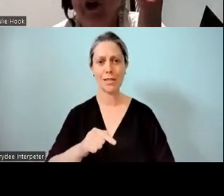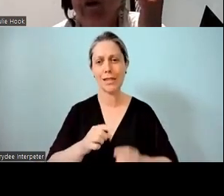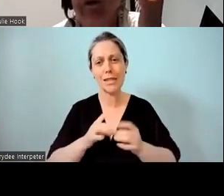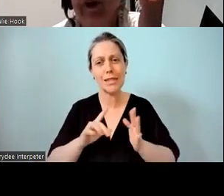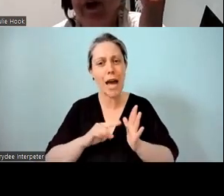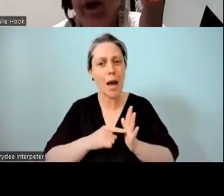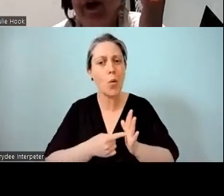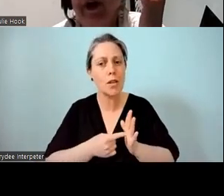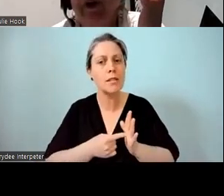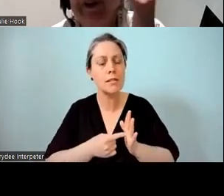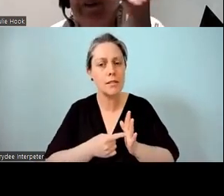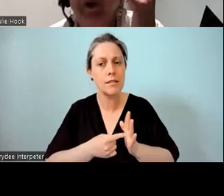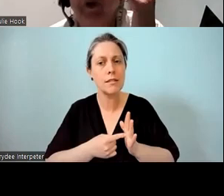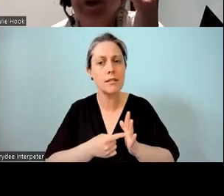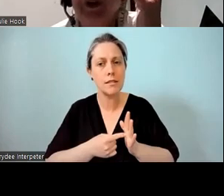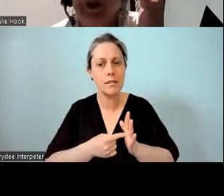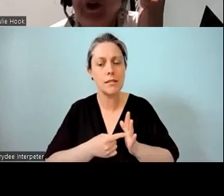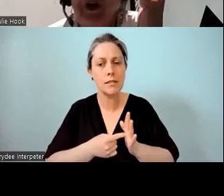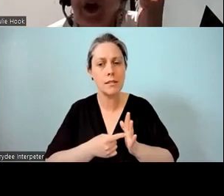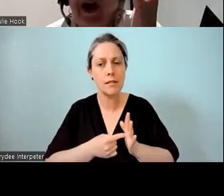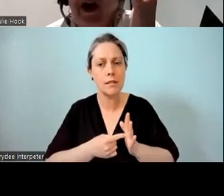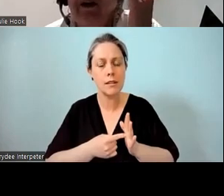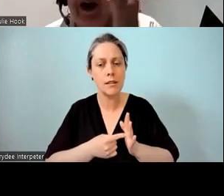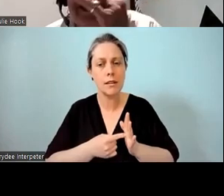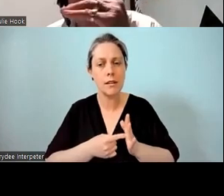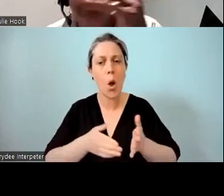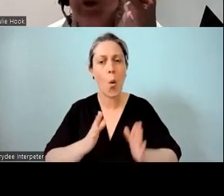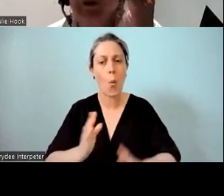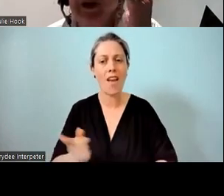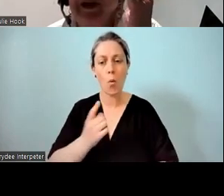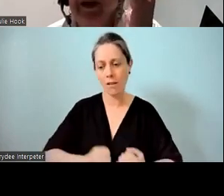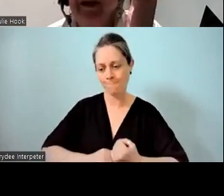of how we support our kaiako to be thinking